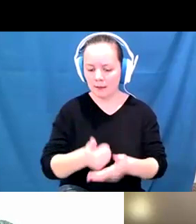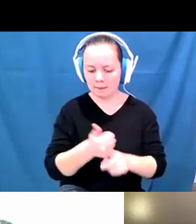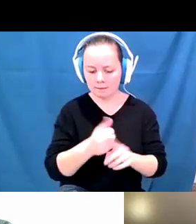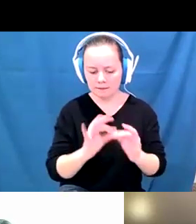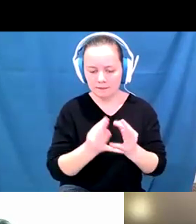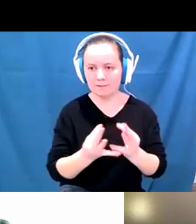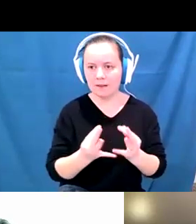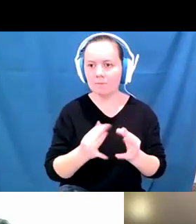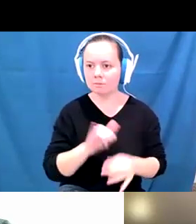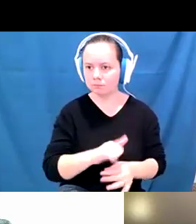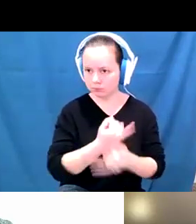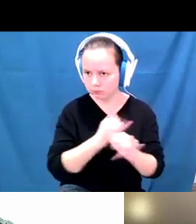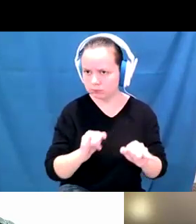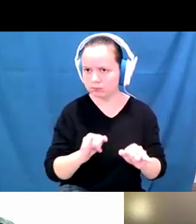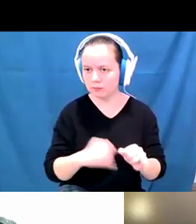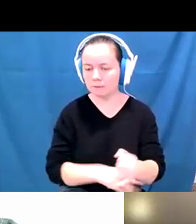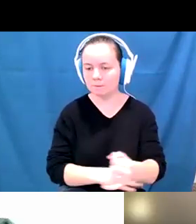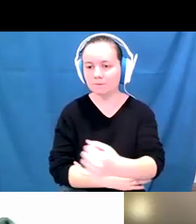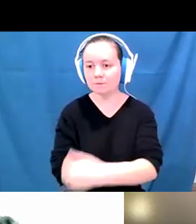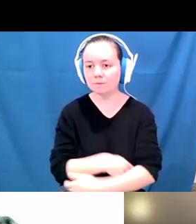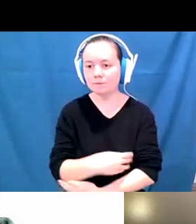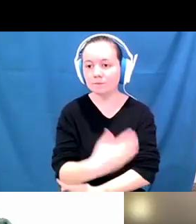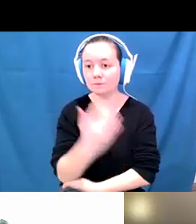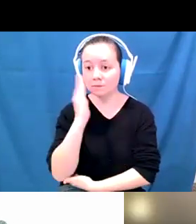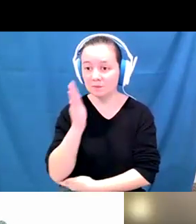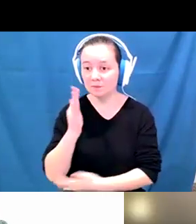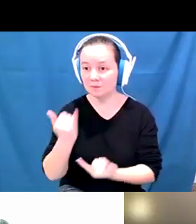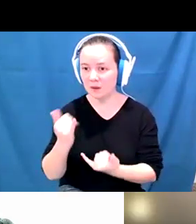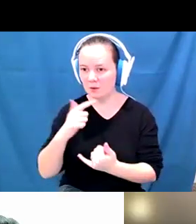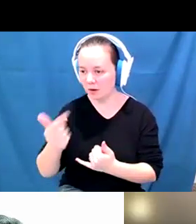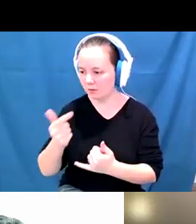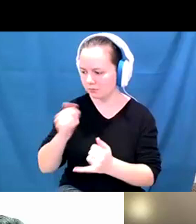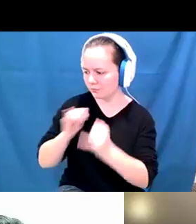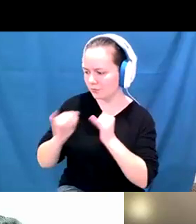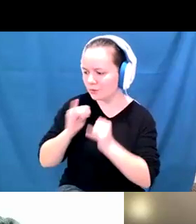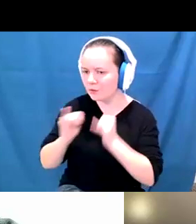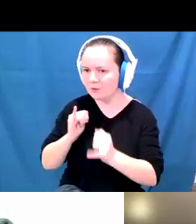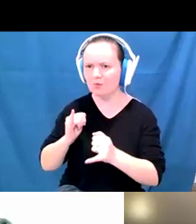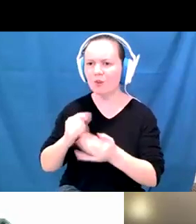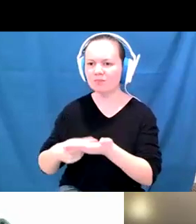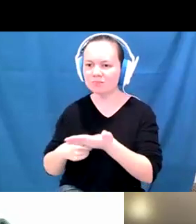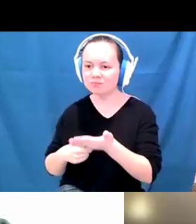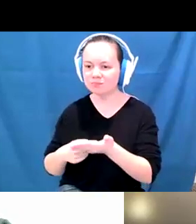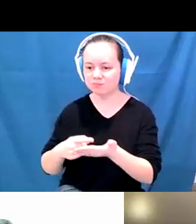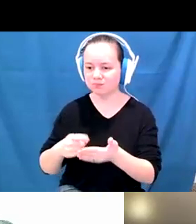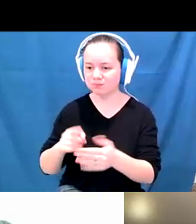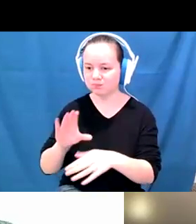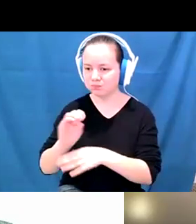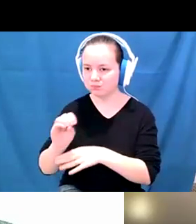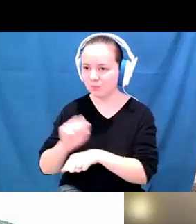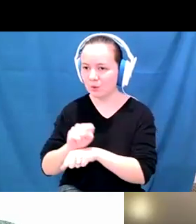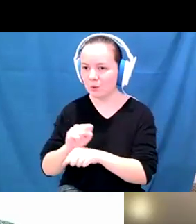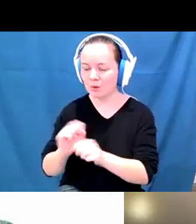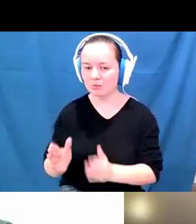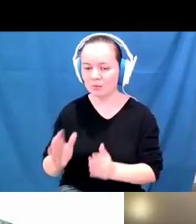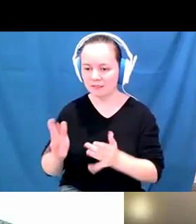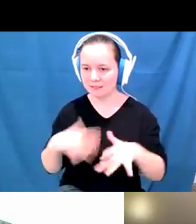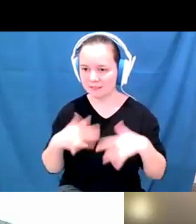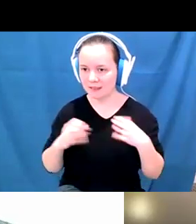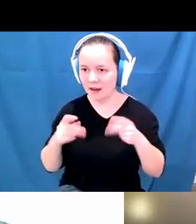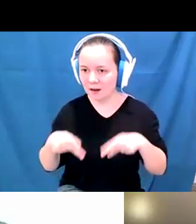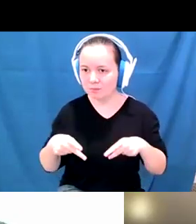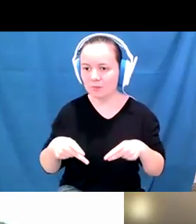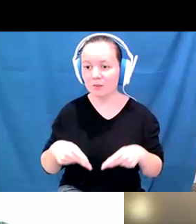So with that, I'm going to turn to my colleagues and interview them a little bit about this exciting opportunity that we have to be working together. So, first up is Kate,